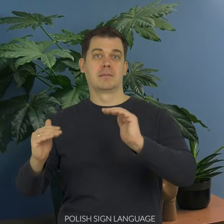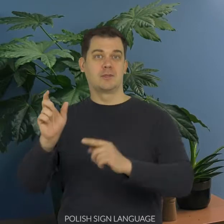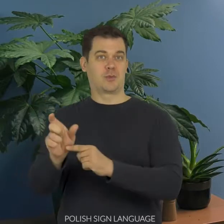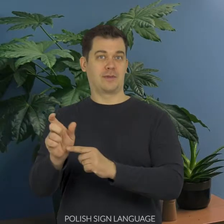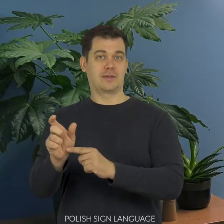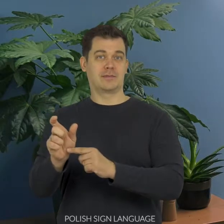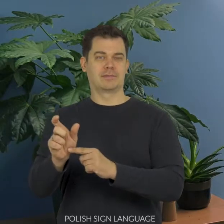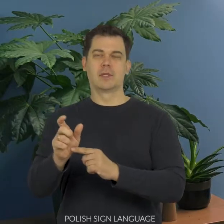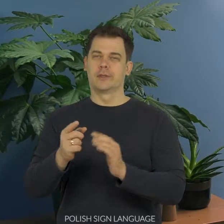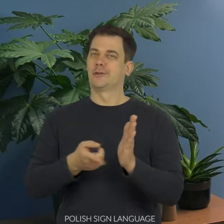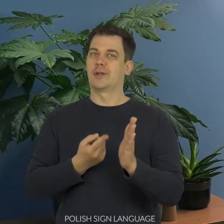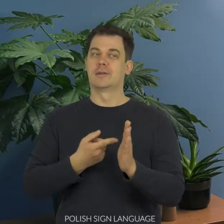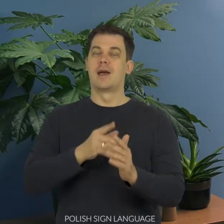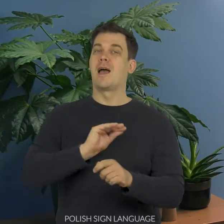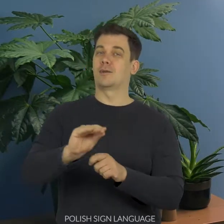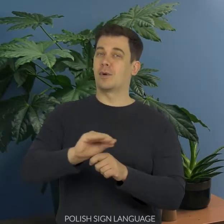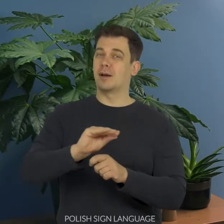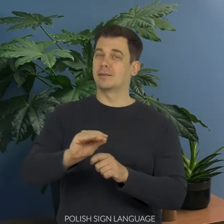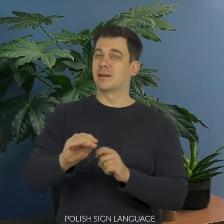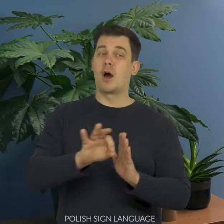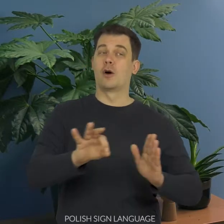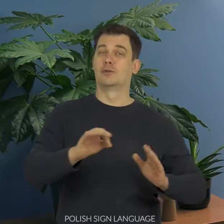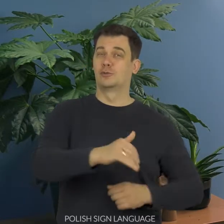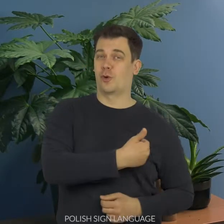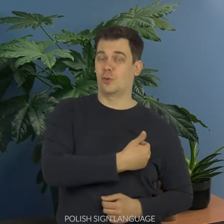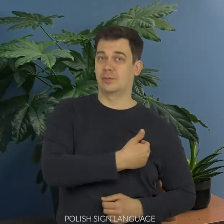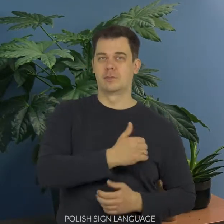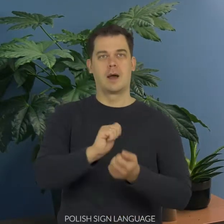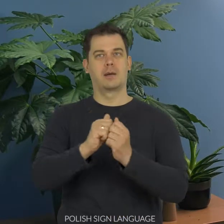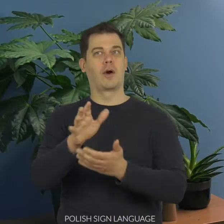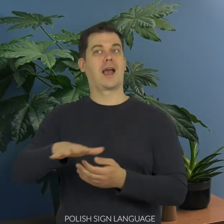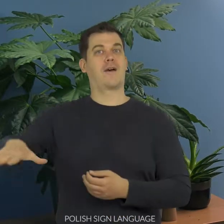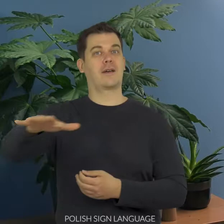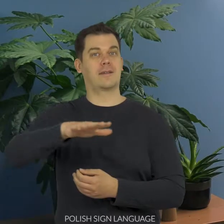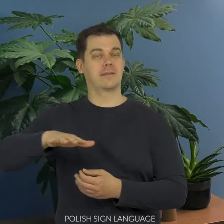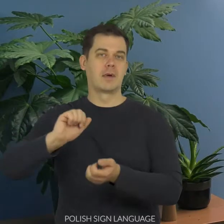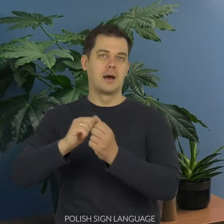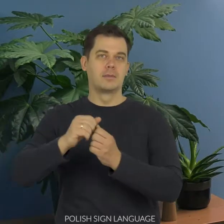This is often due to educational, geographic, social or cultural factors.